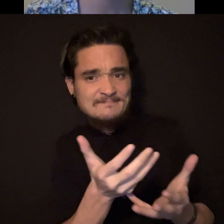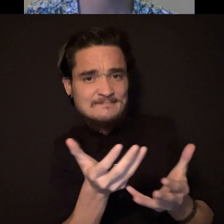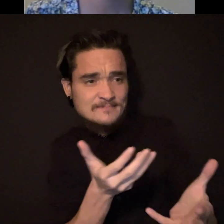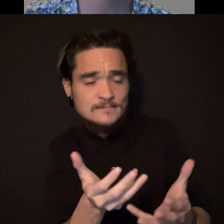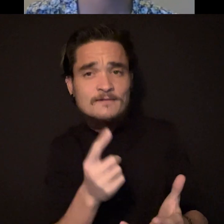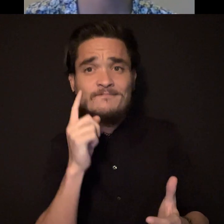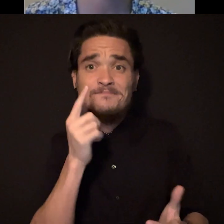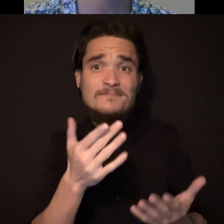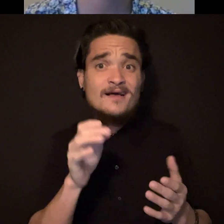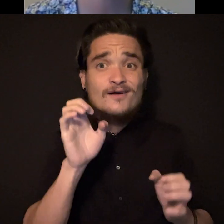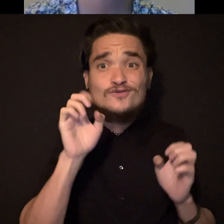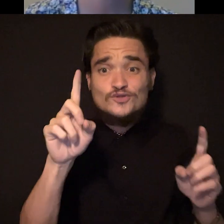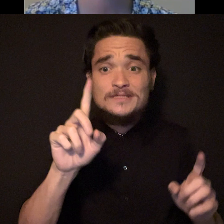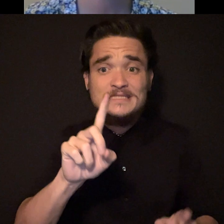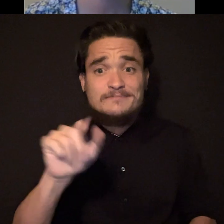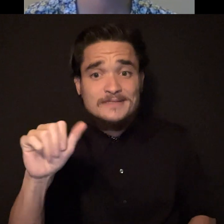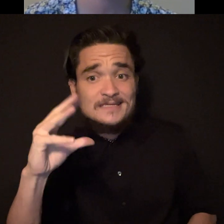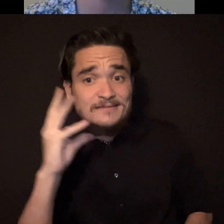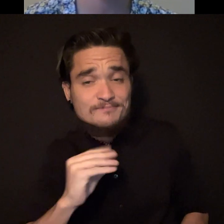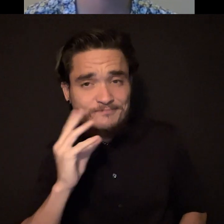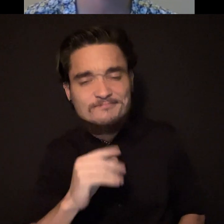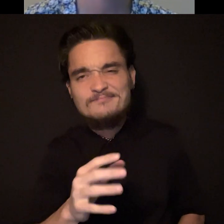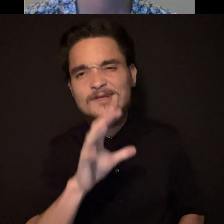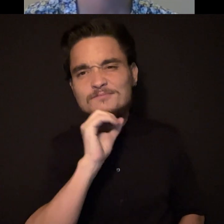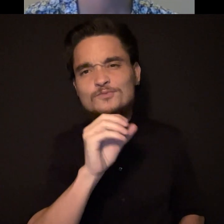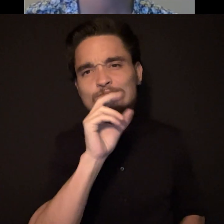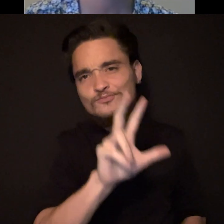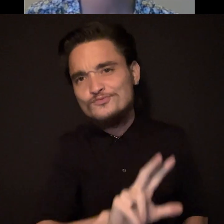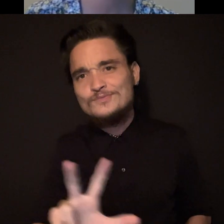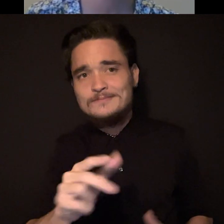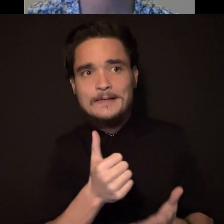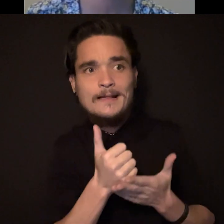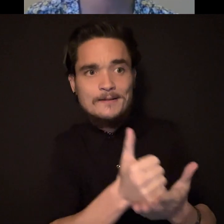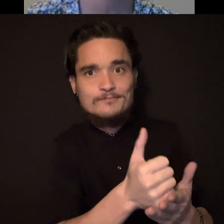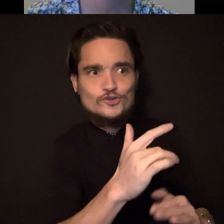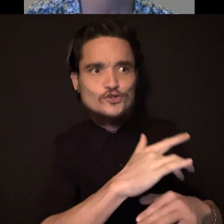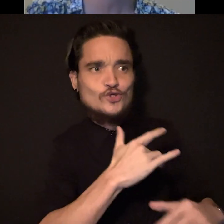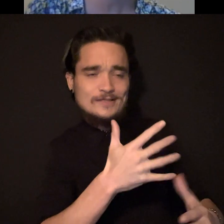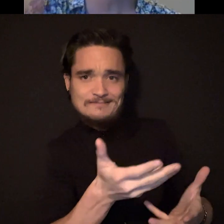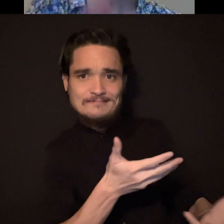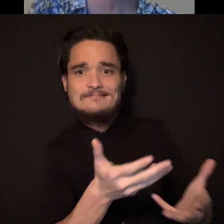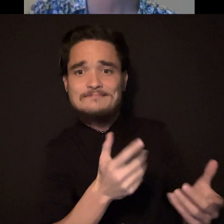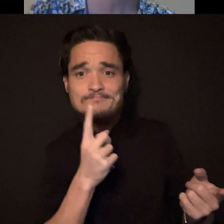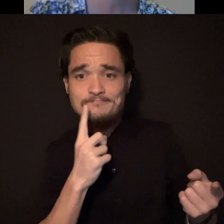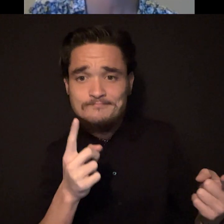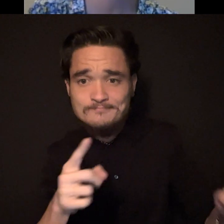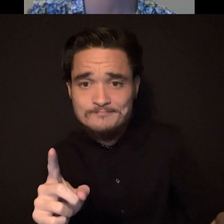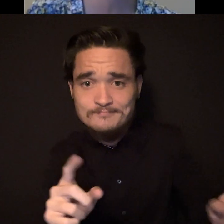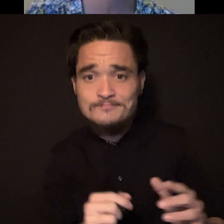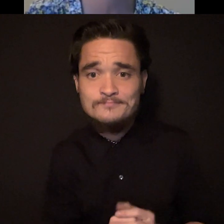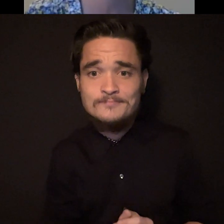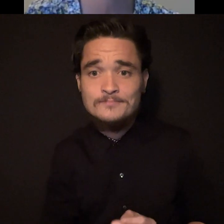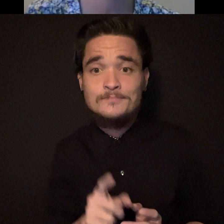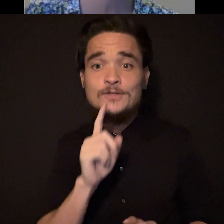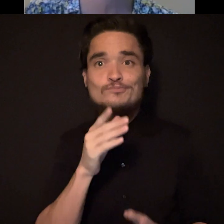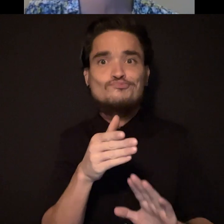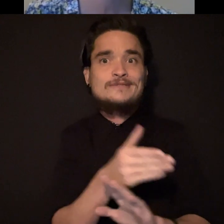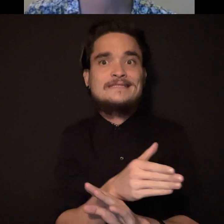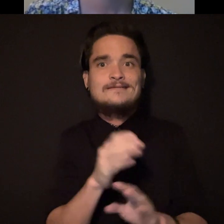by the Individuals With Disabilities Educational Act who are age zero to three. This is pre-special education services,